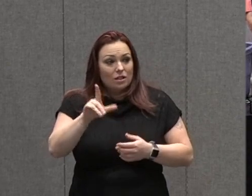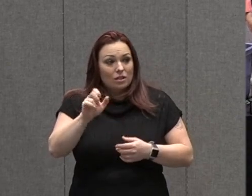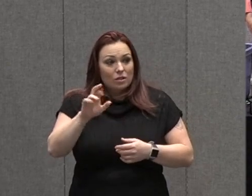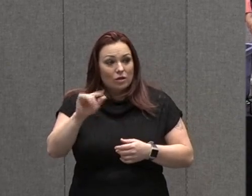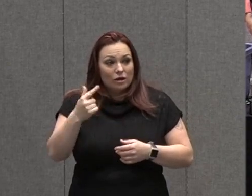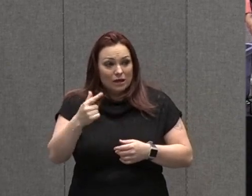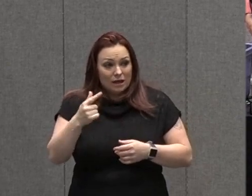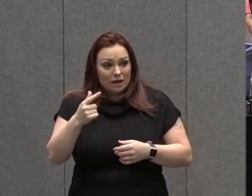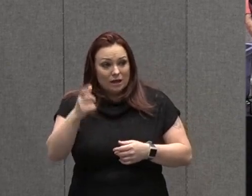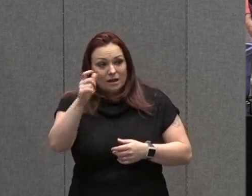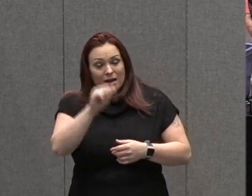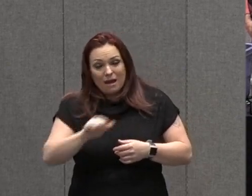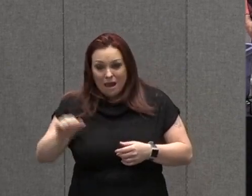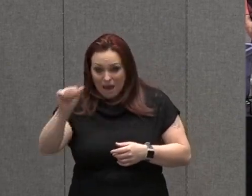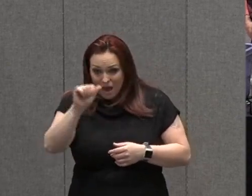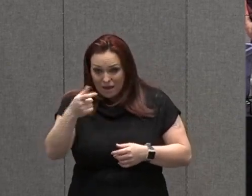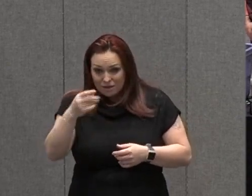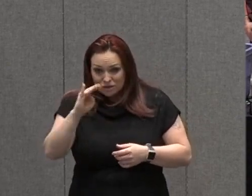or do the tag @HomeWithAPS.